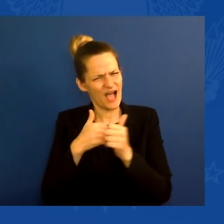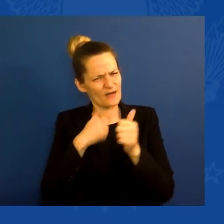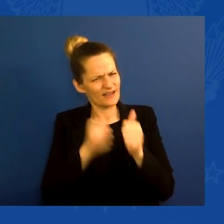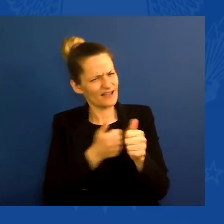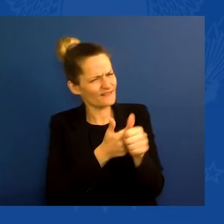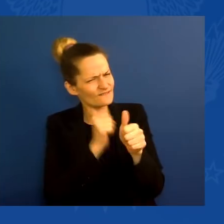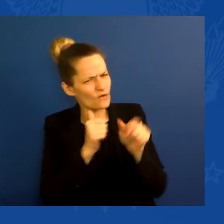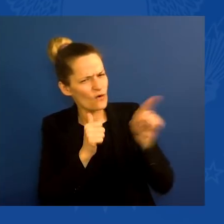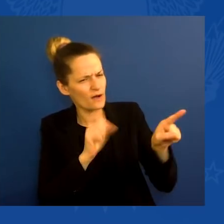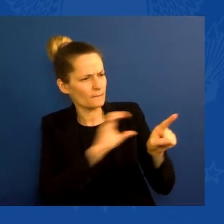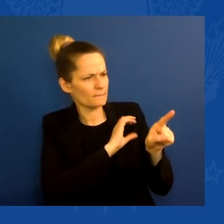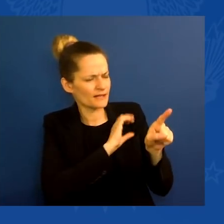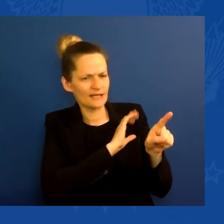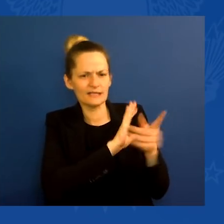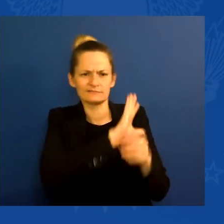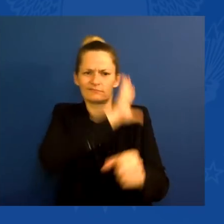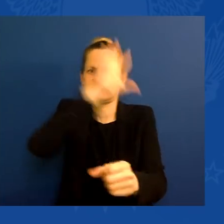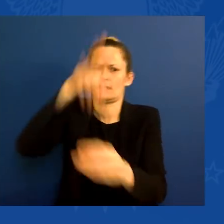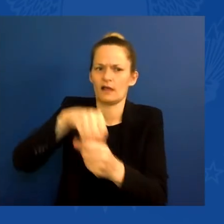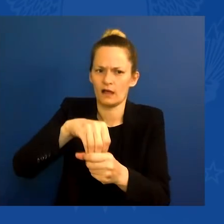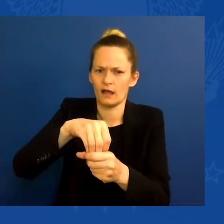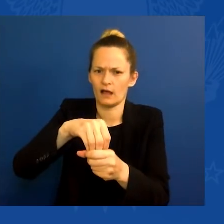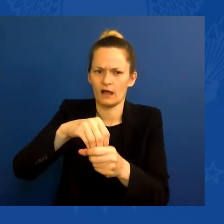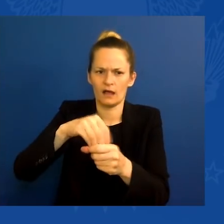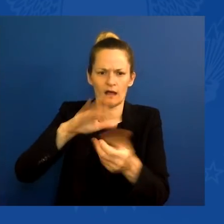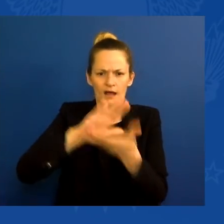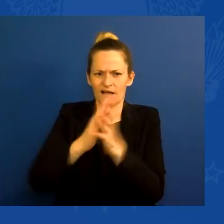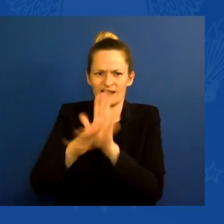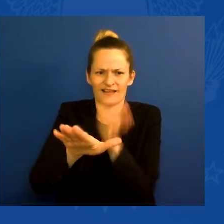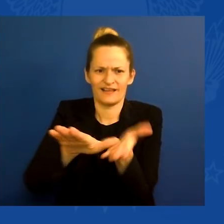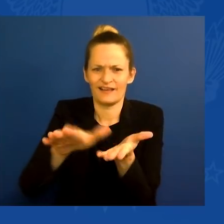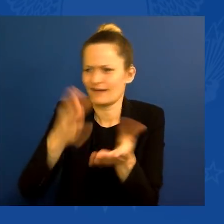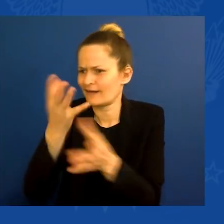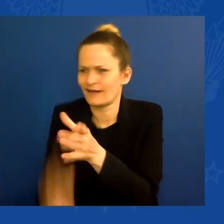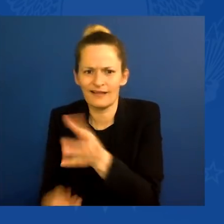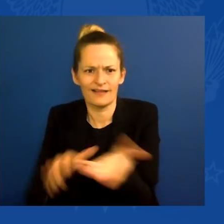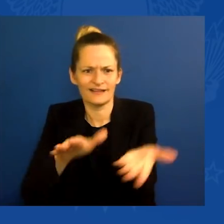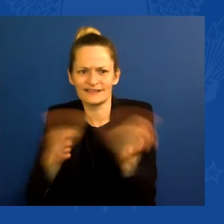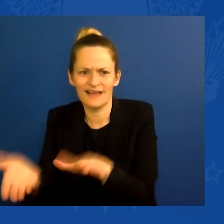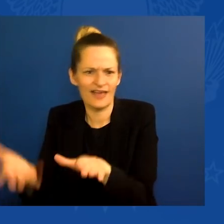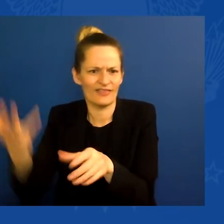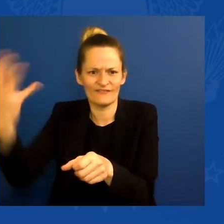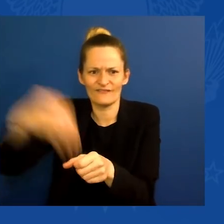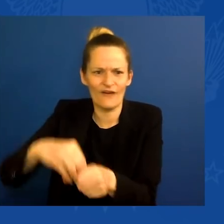I'm encouraging every mayor, governor to use the American resource money they have,